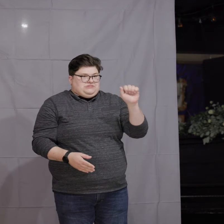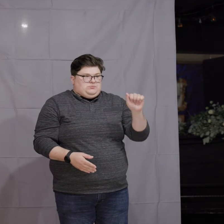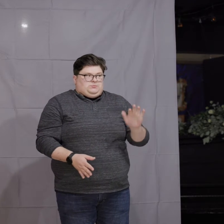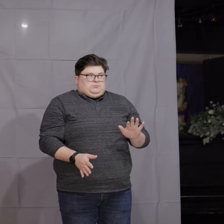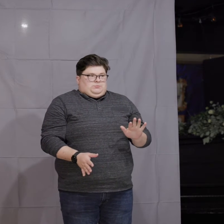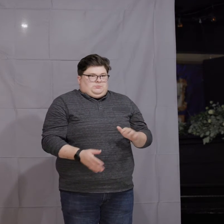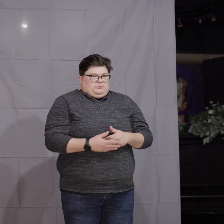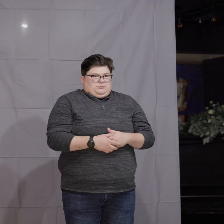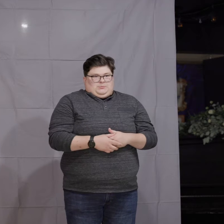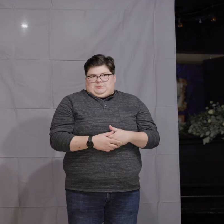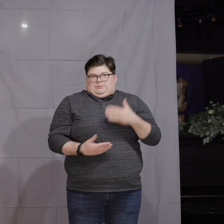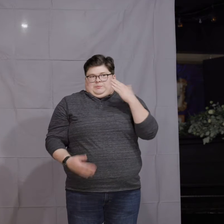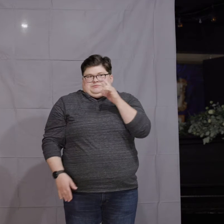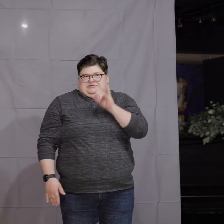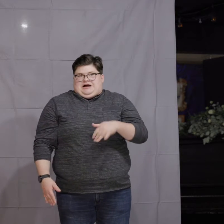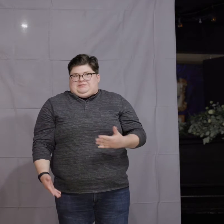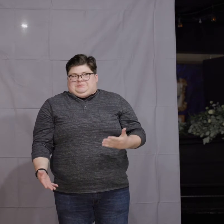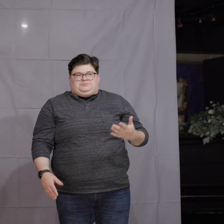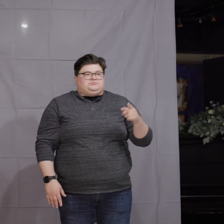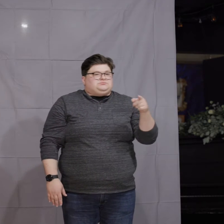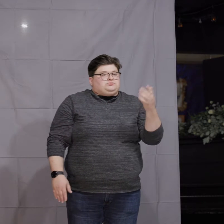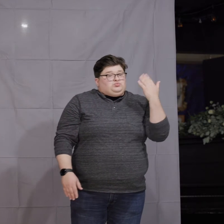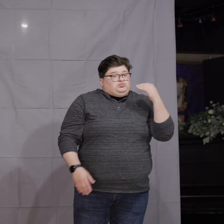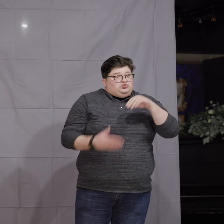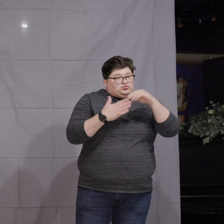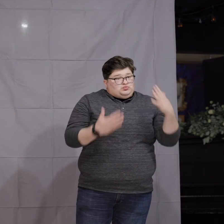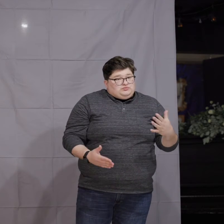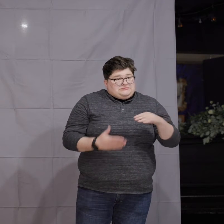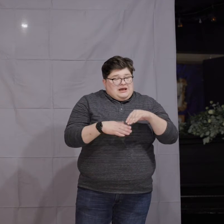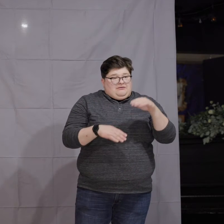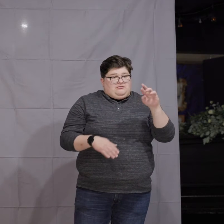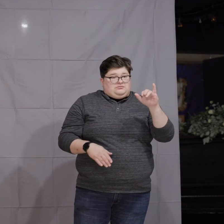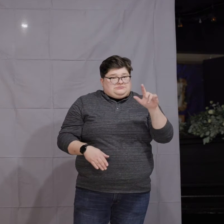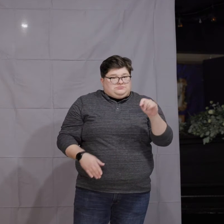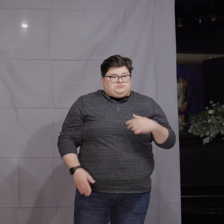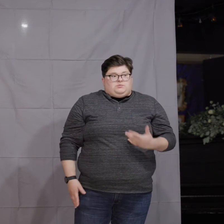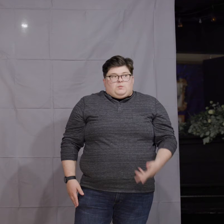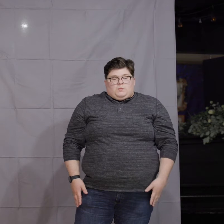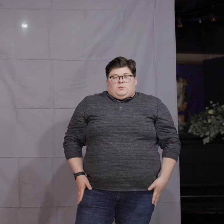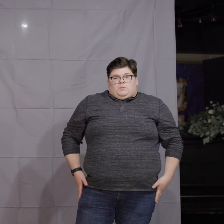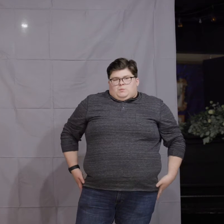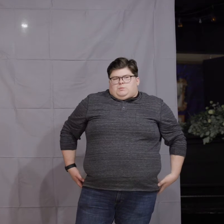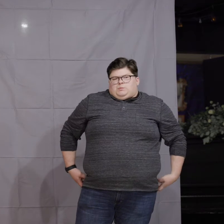apparently the name of the spirit, and I thought, well, who's that? So Melissa happened to be a former RIT student.